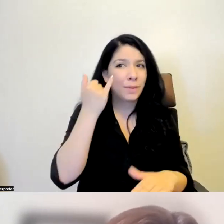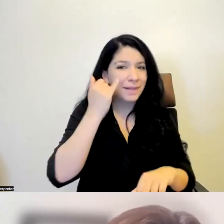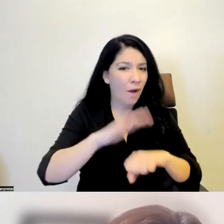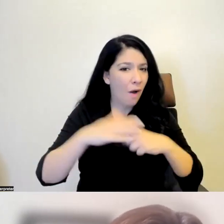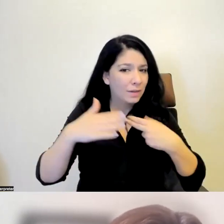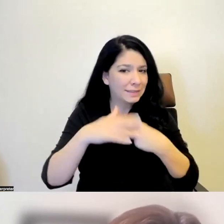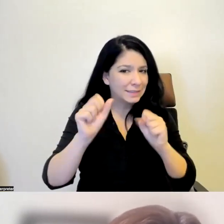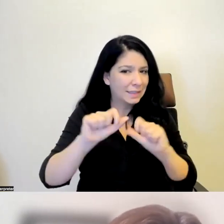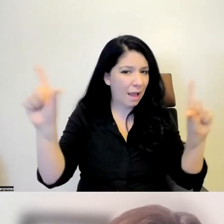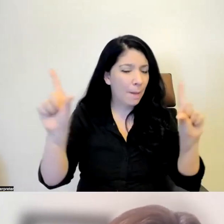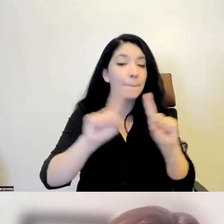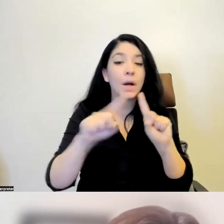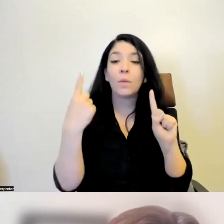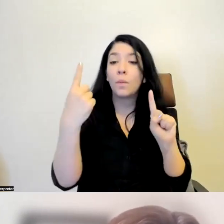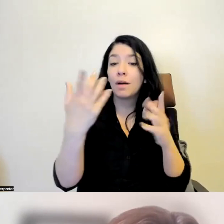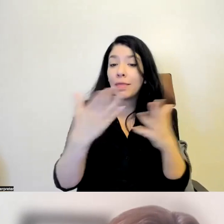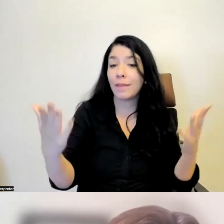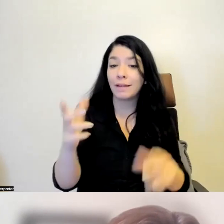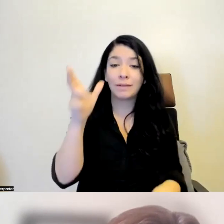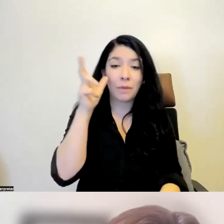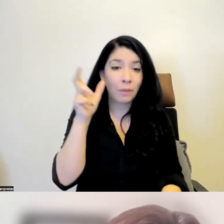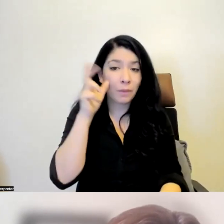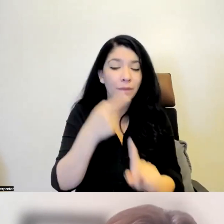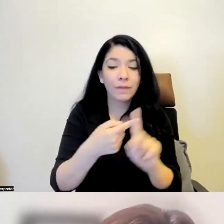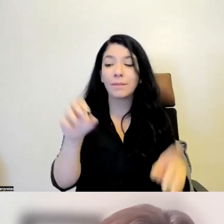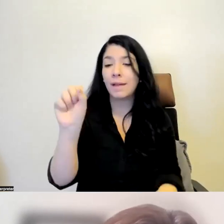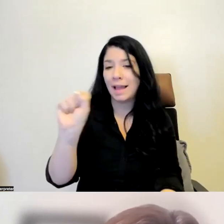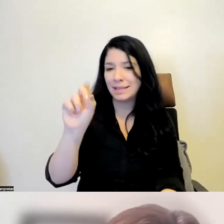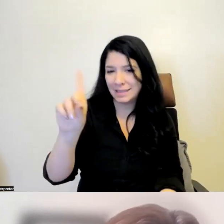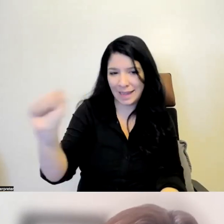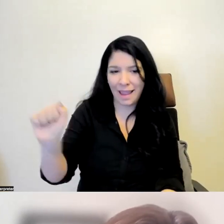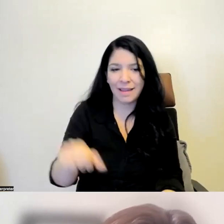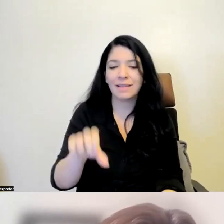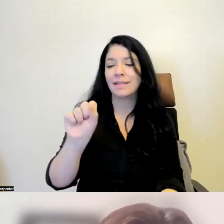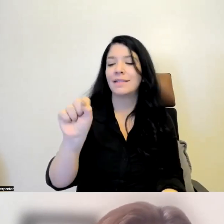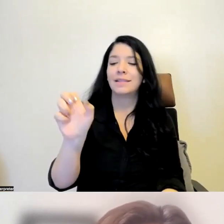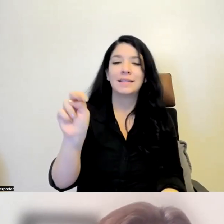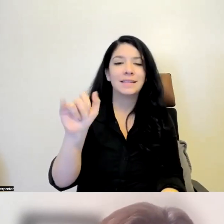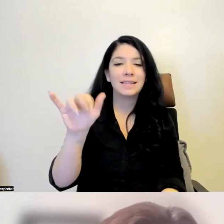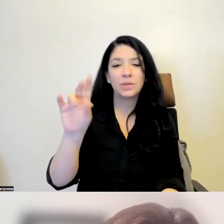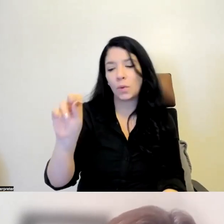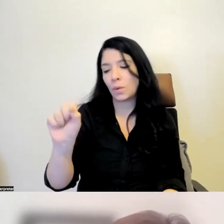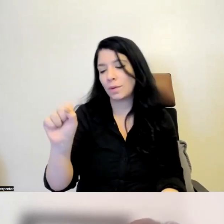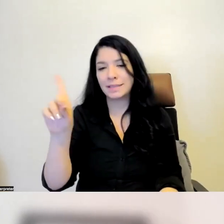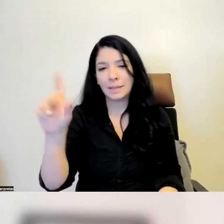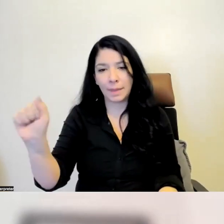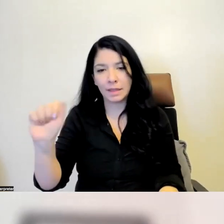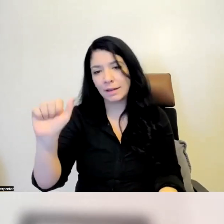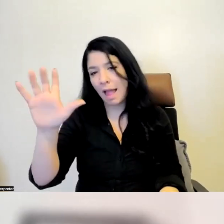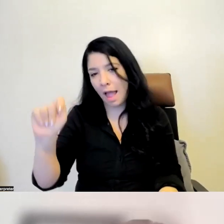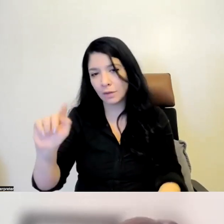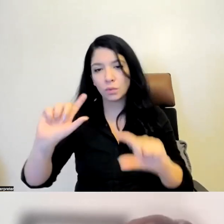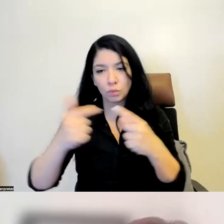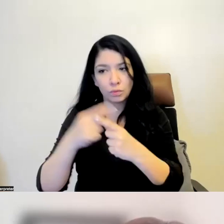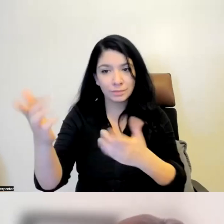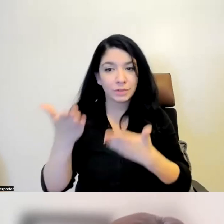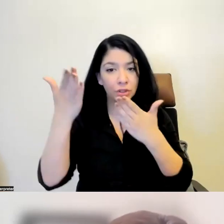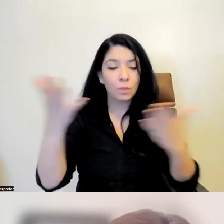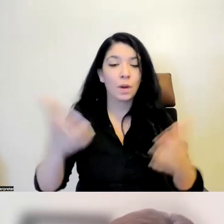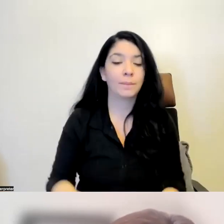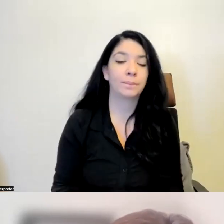that we've heard of folks in the SDA, Senior Disability Action group, suggest is requesting